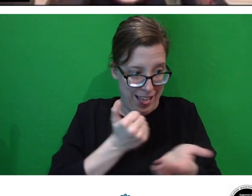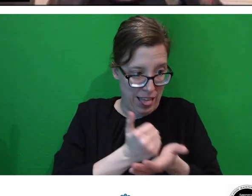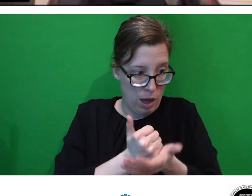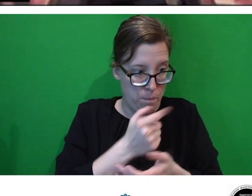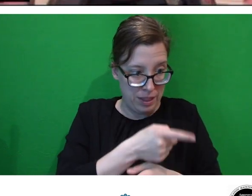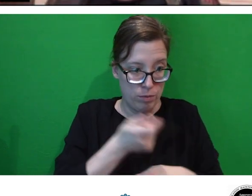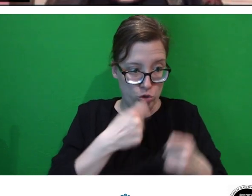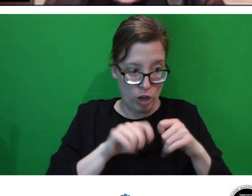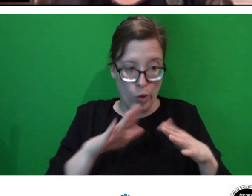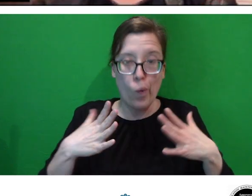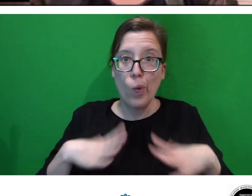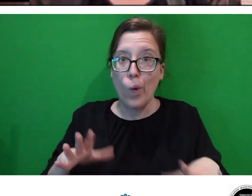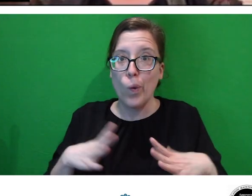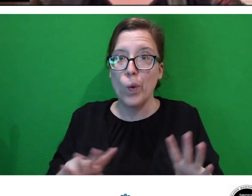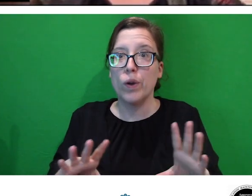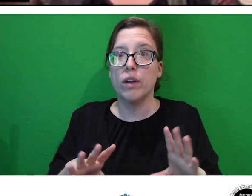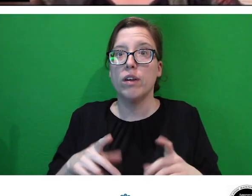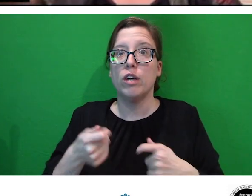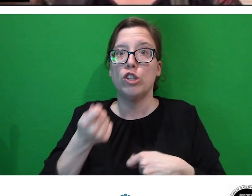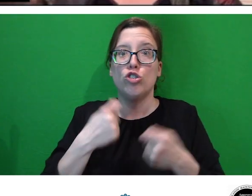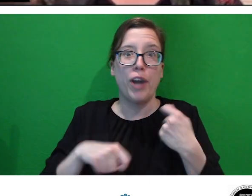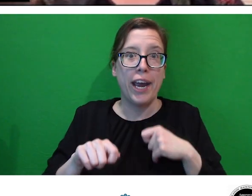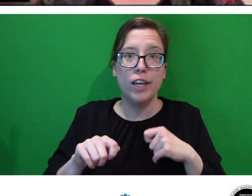Even if you're changing somebody's pants, whether they're two years